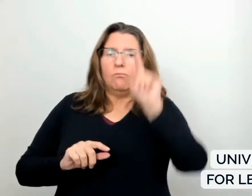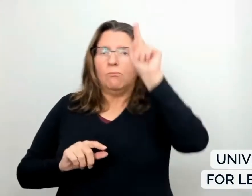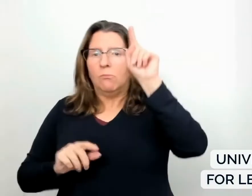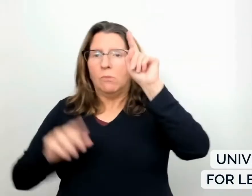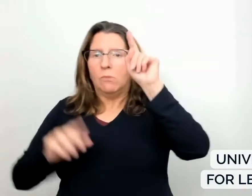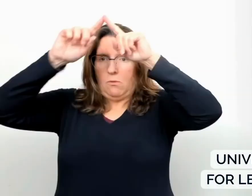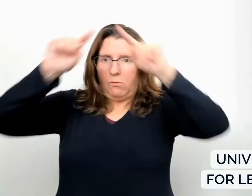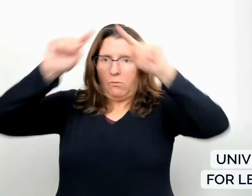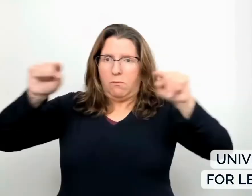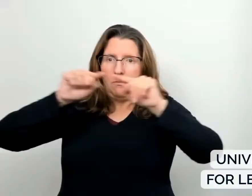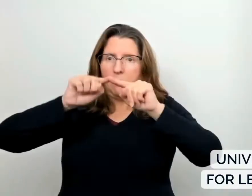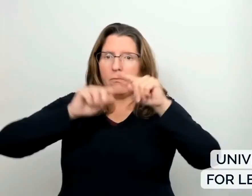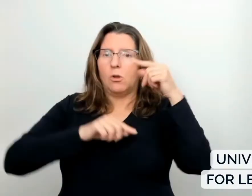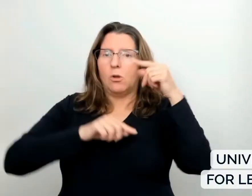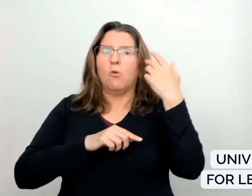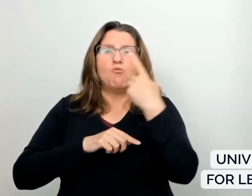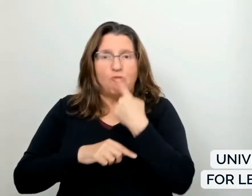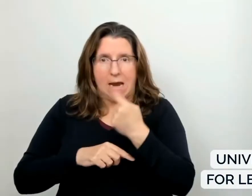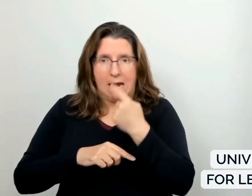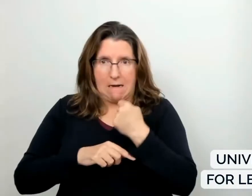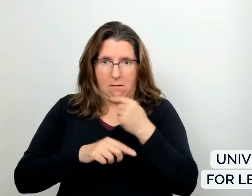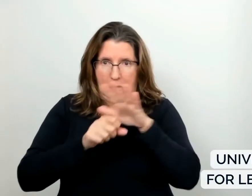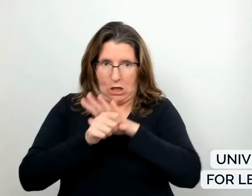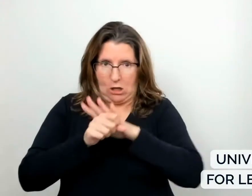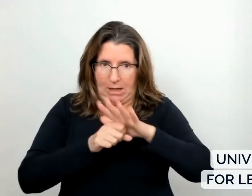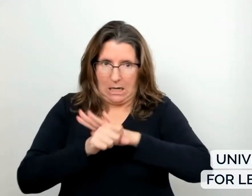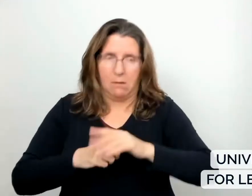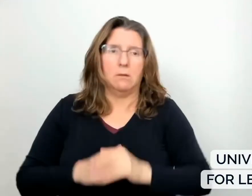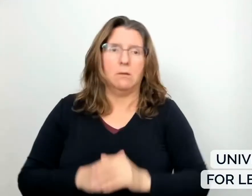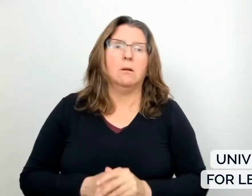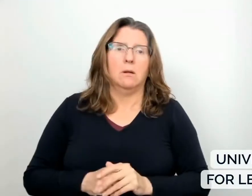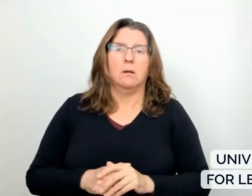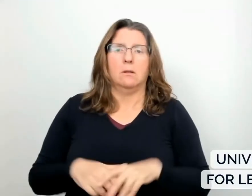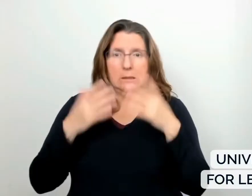the next level on the pyramid is specialized instruction - the red zone.